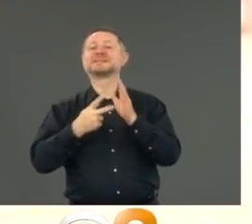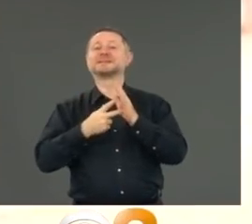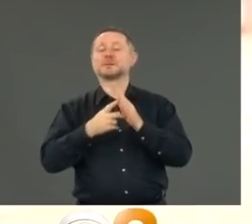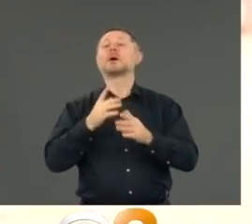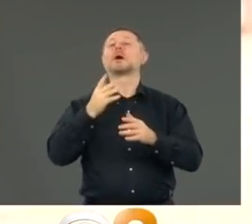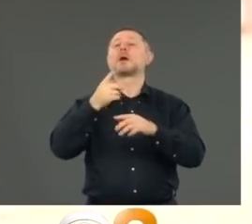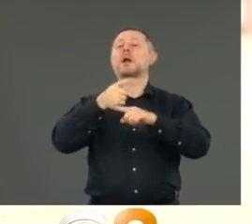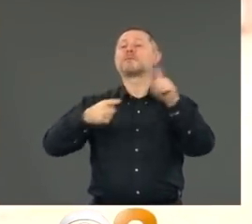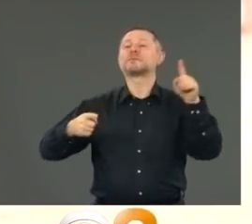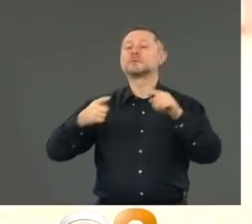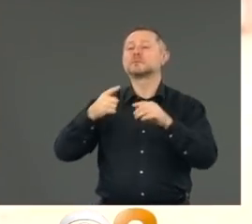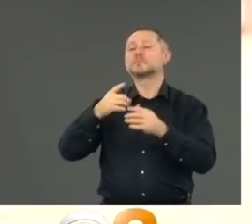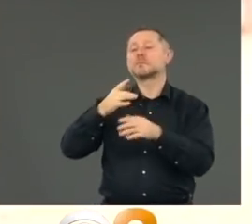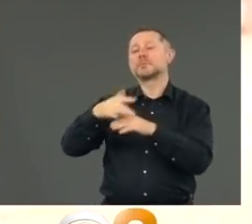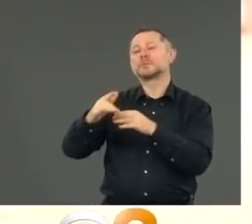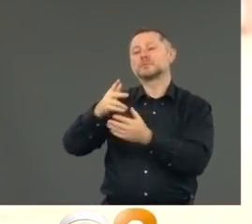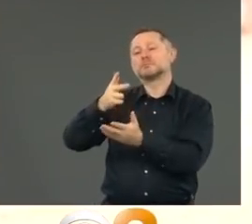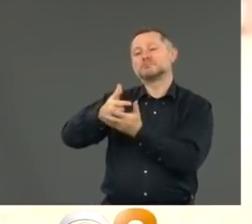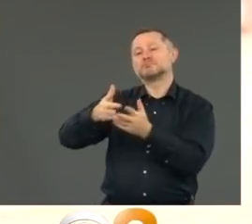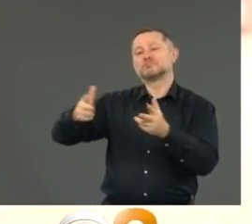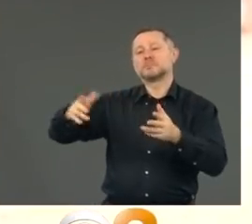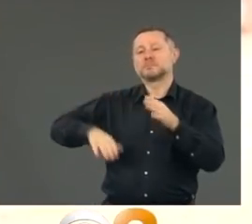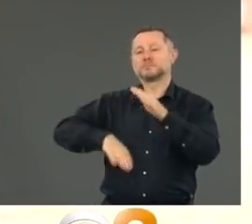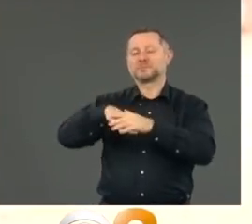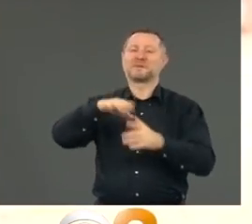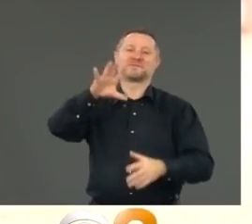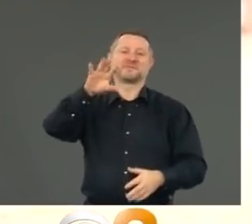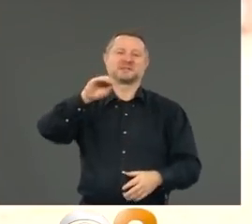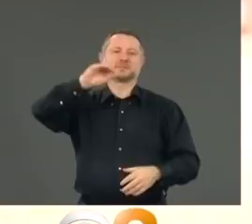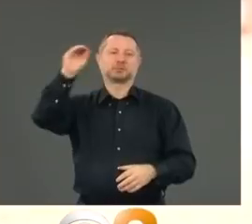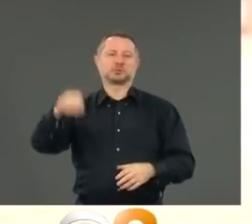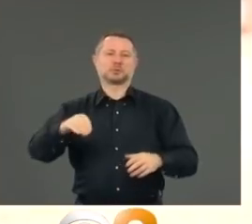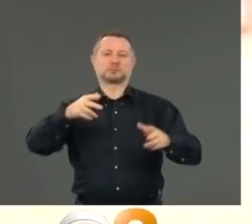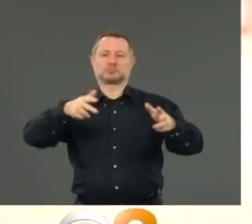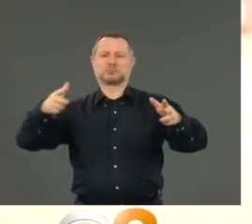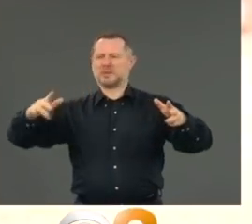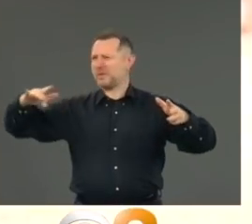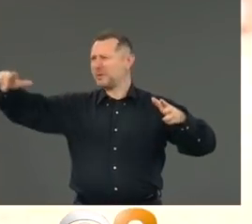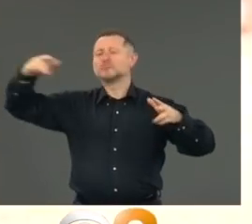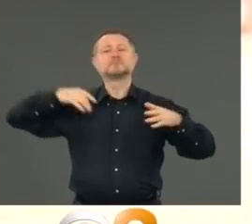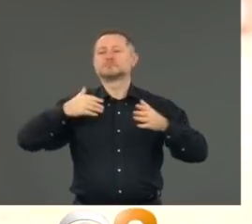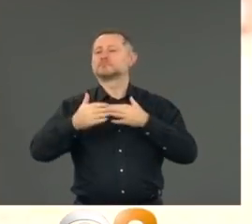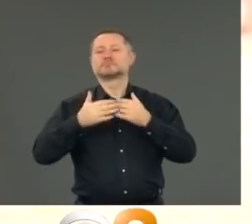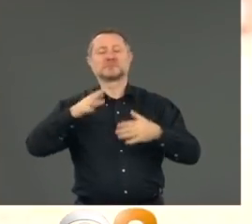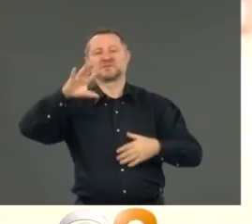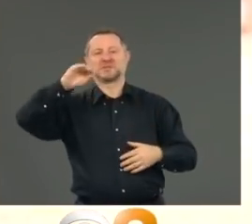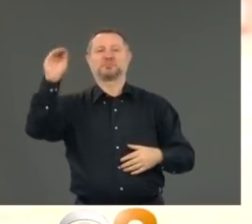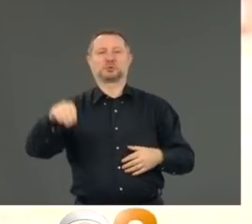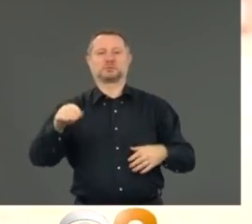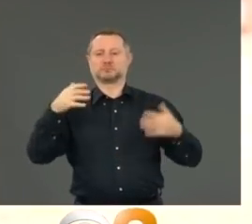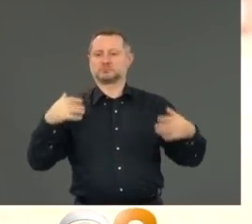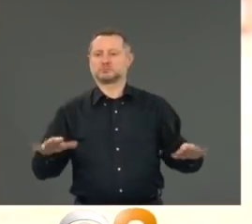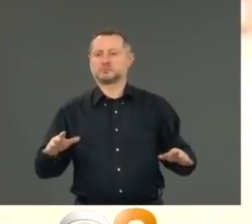THE OBSERVATION SHOULD BE TECHNICALLY CORRECT. THERE SHOULD BE ORANGE CONES AND HALF